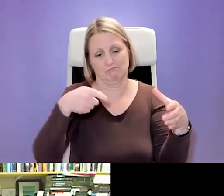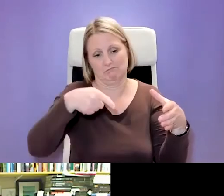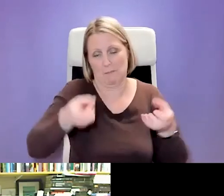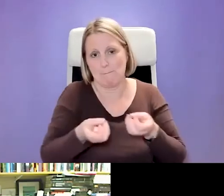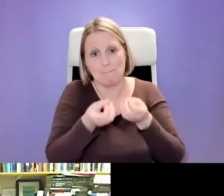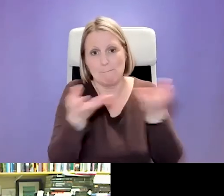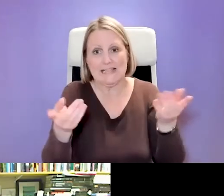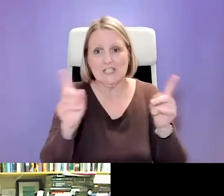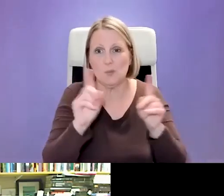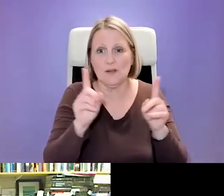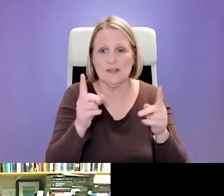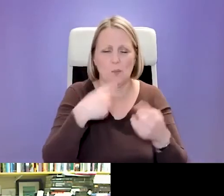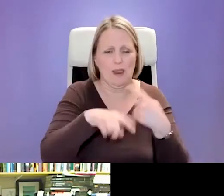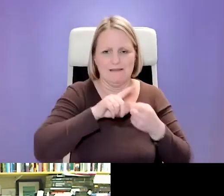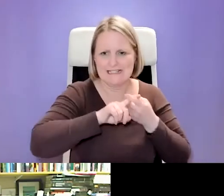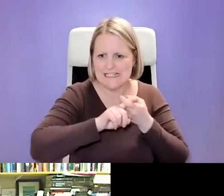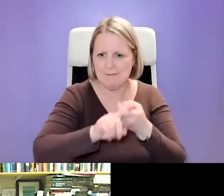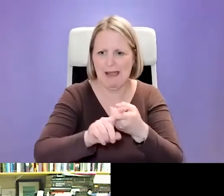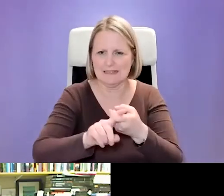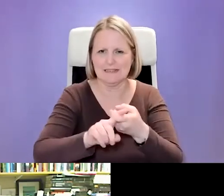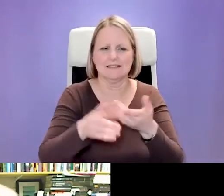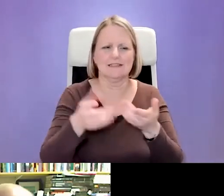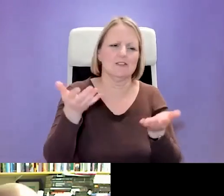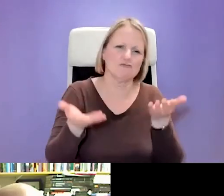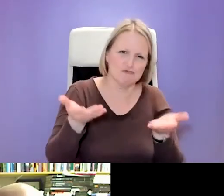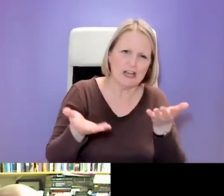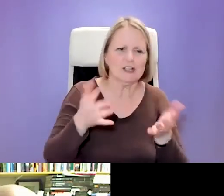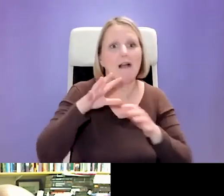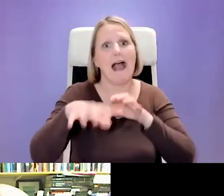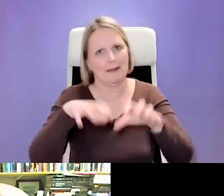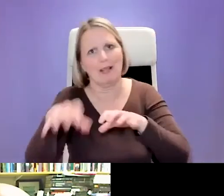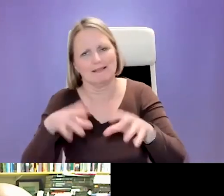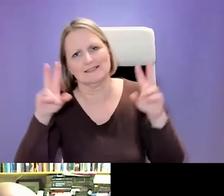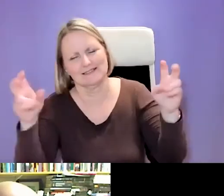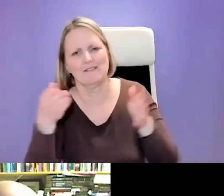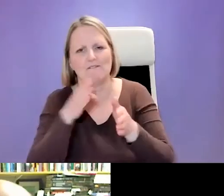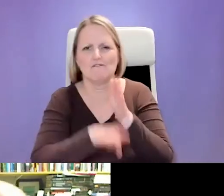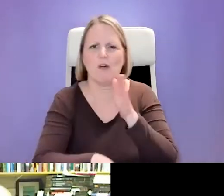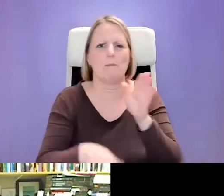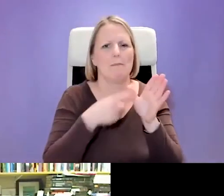That's become a conventional way to talk. It comes from Alister McIntyre. The background is not really that interesting,